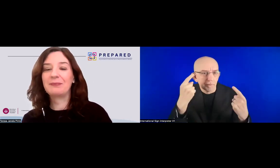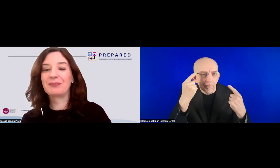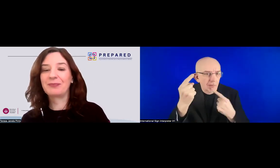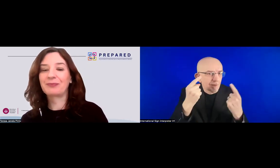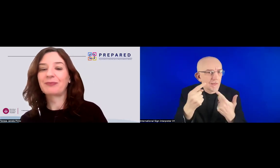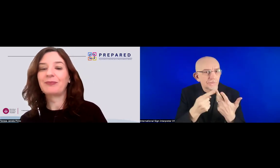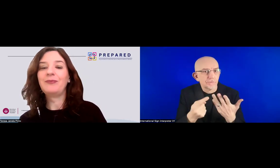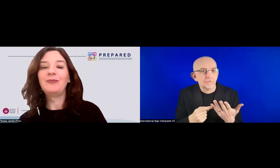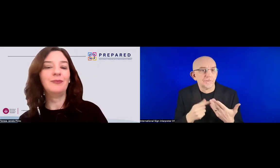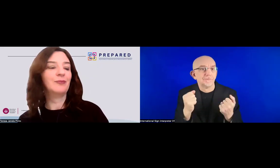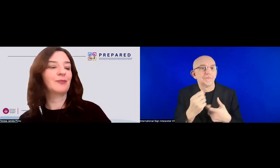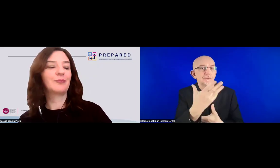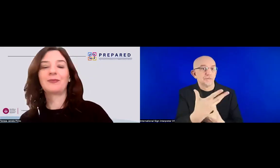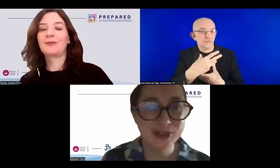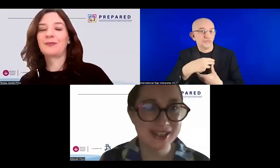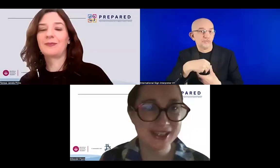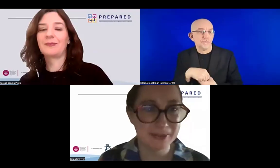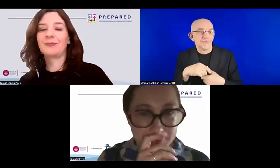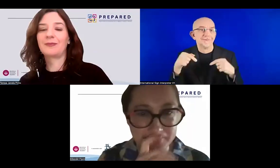within the centre. Thank you Eilionóir.